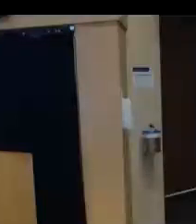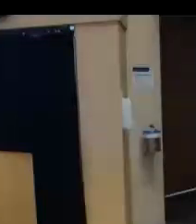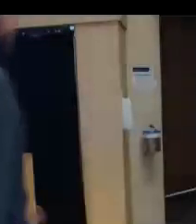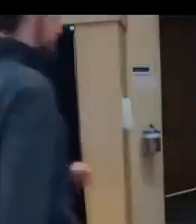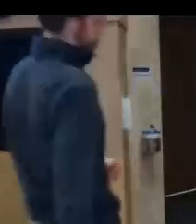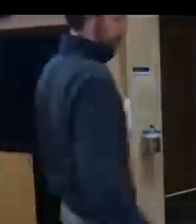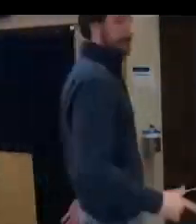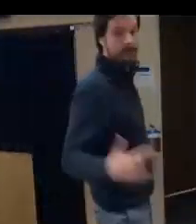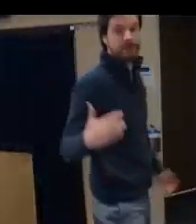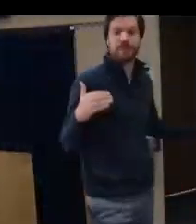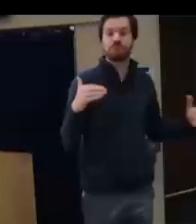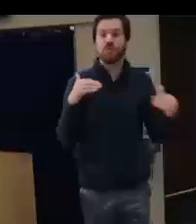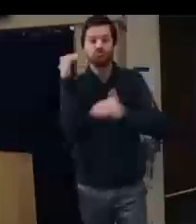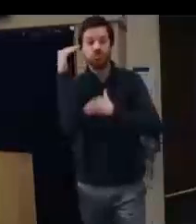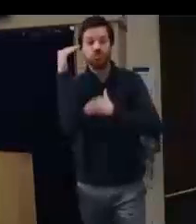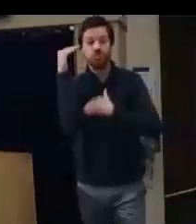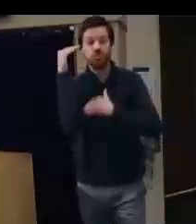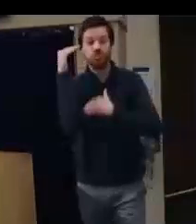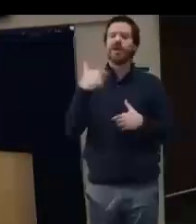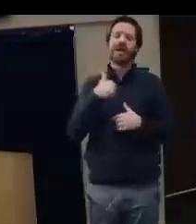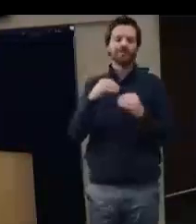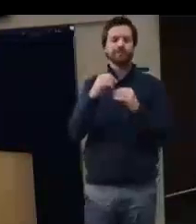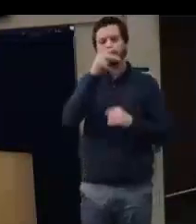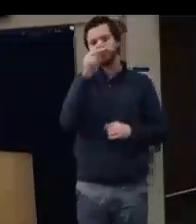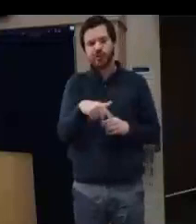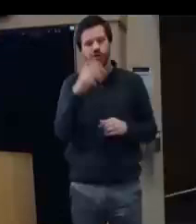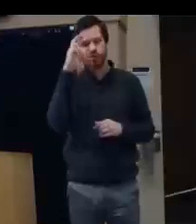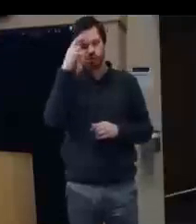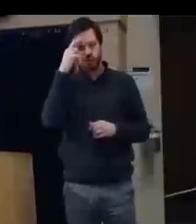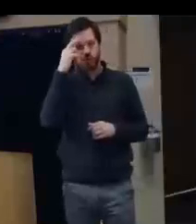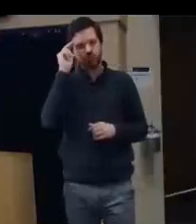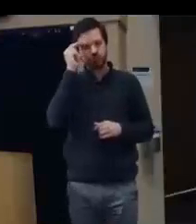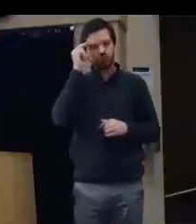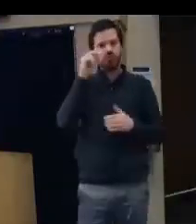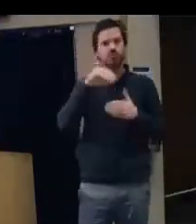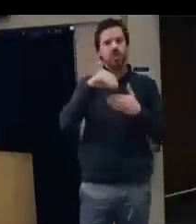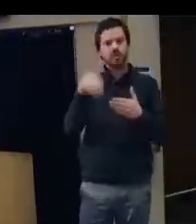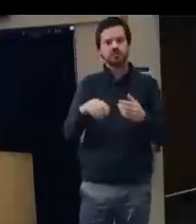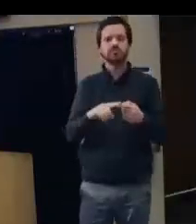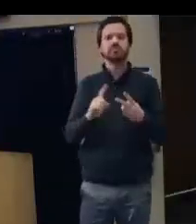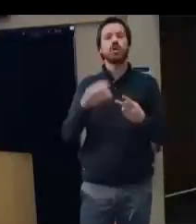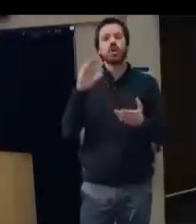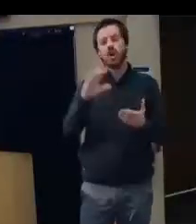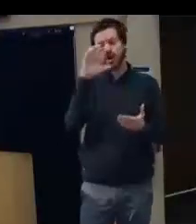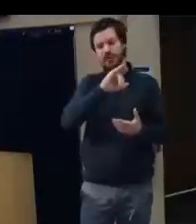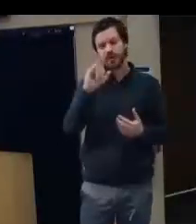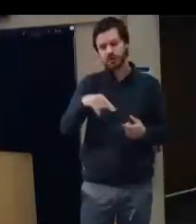heart disease demonstrate poor neurocognitive outcomes lower estimated IQ executive functions